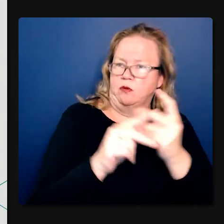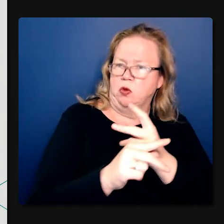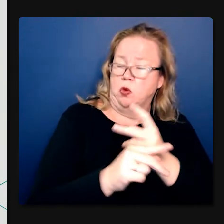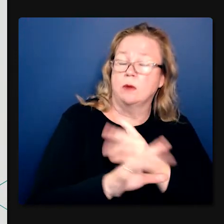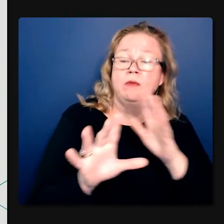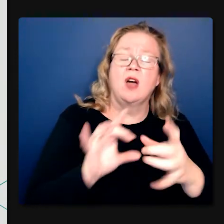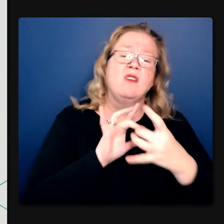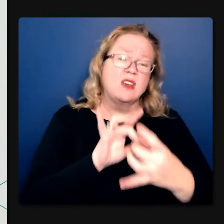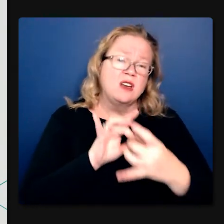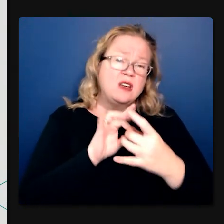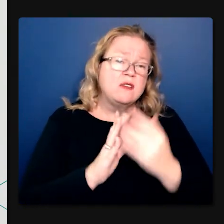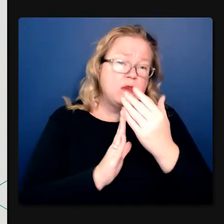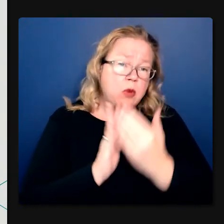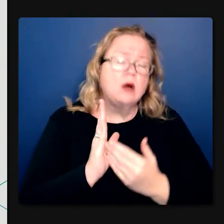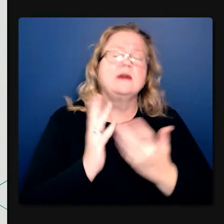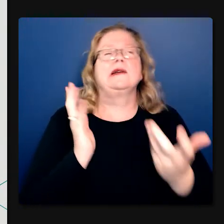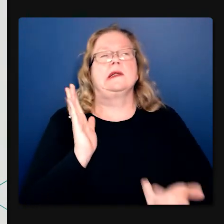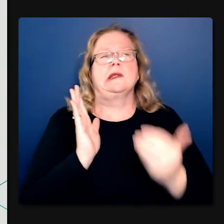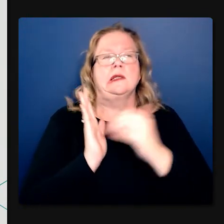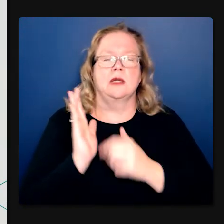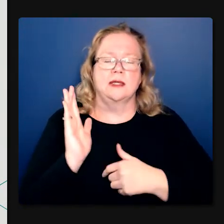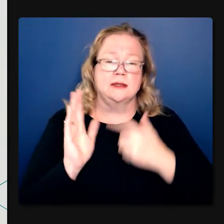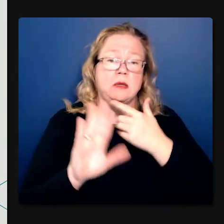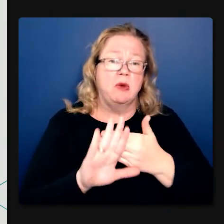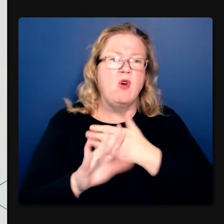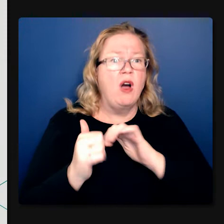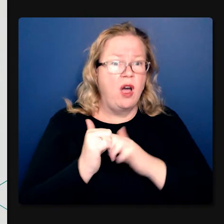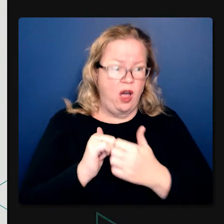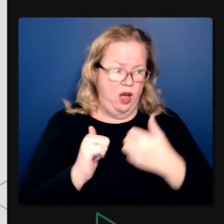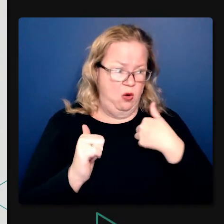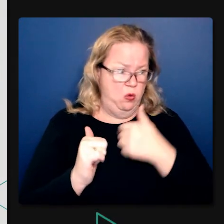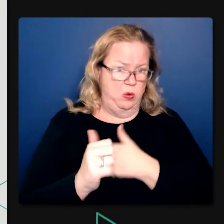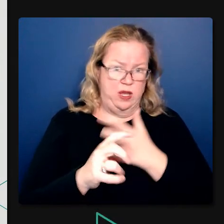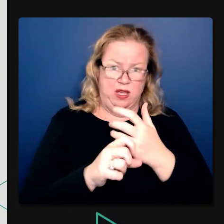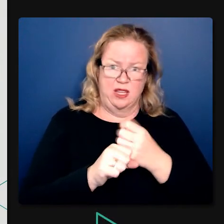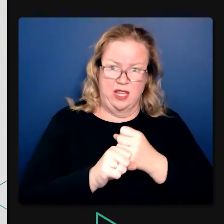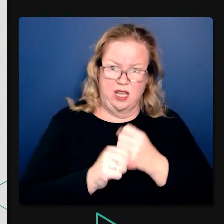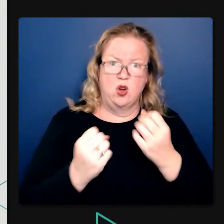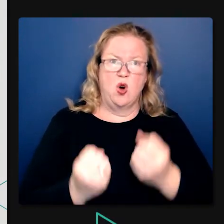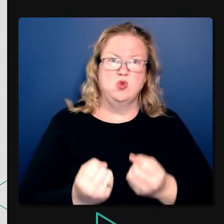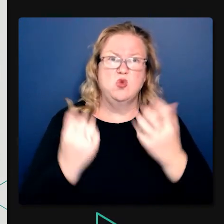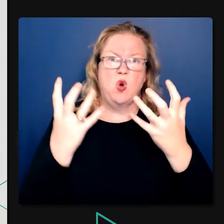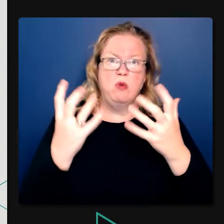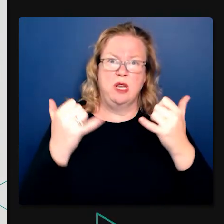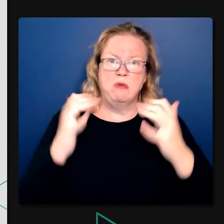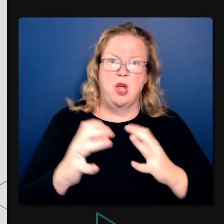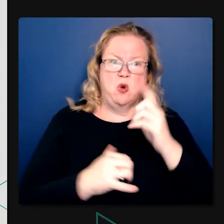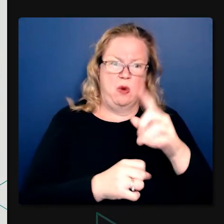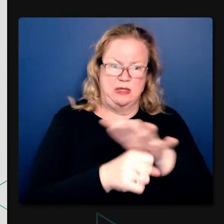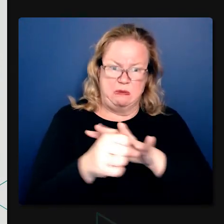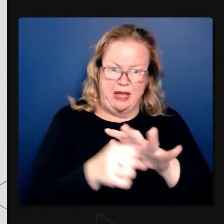And from a connectivity standpoint, as I mentioned before, how do we get so many players in one space,